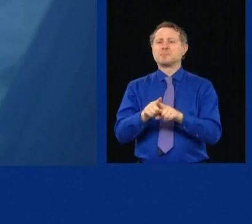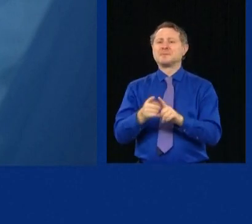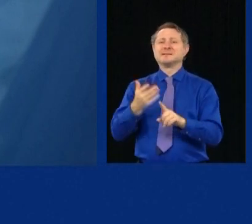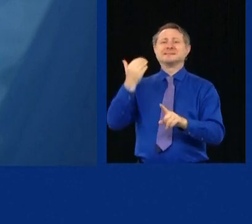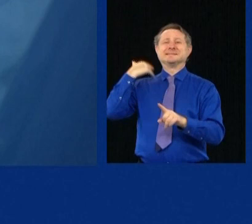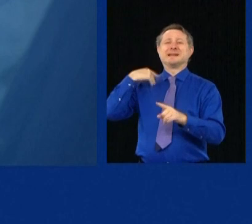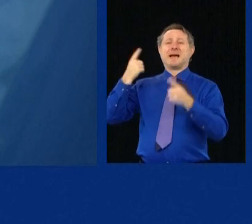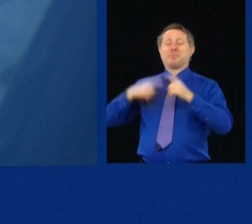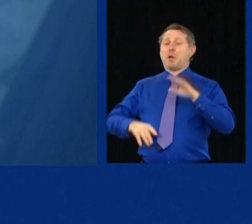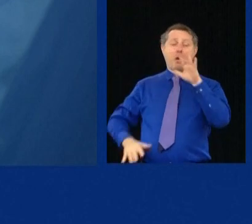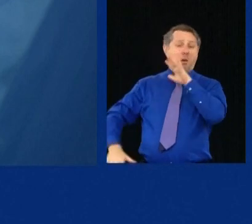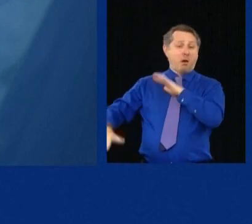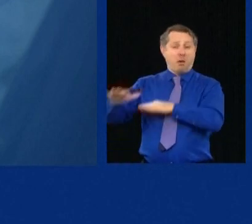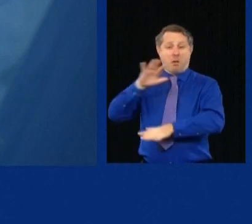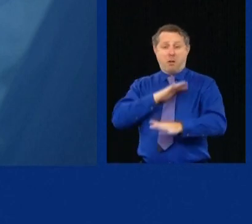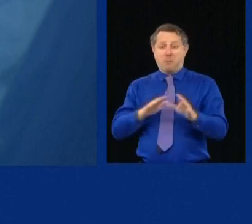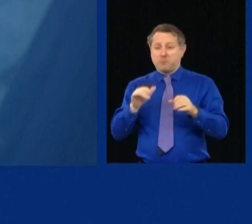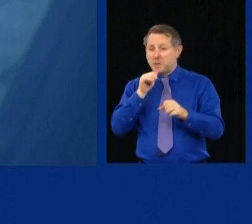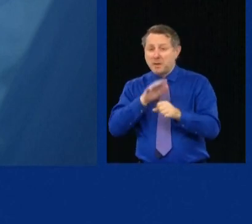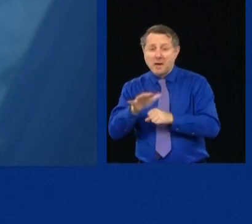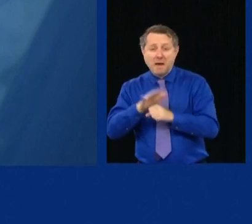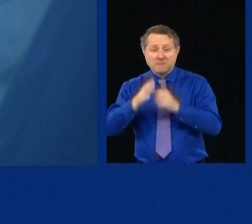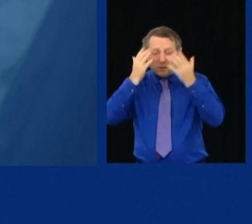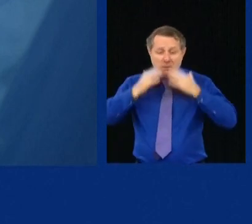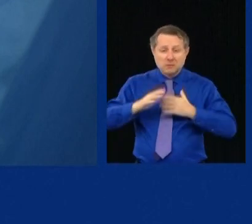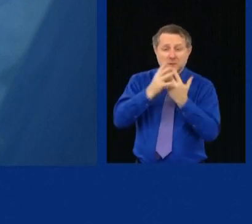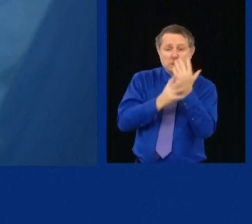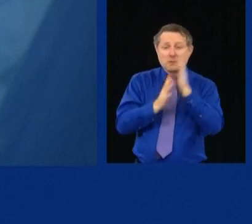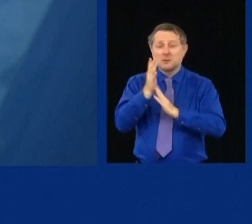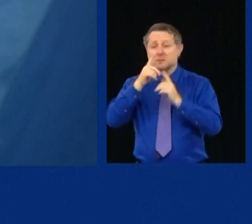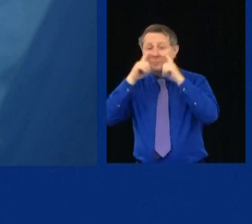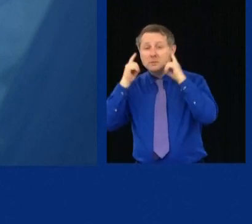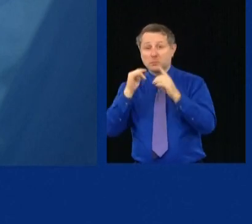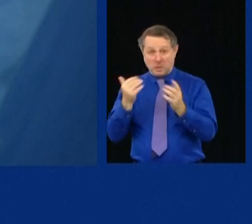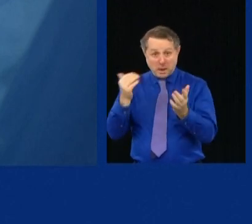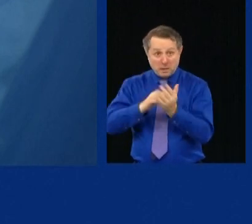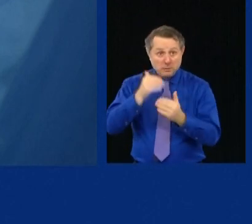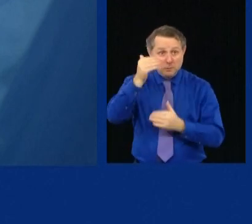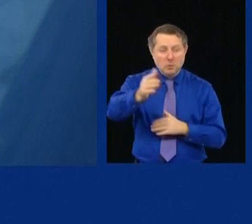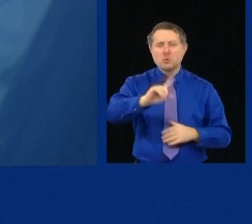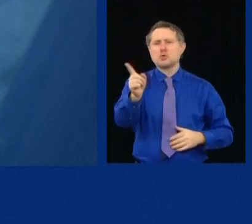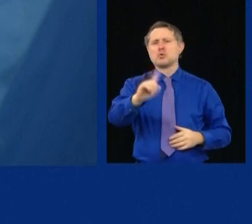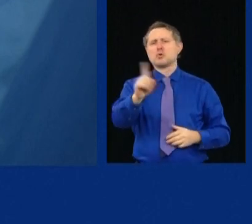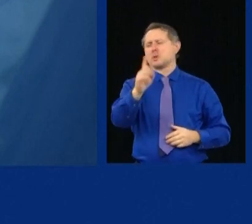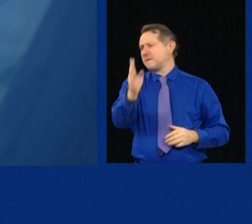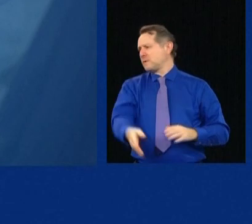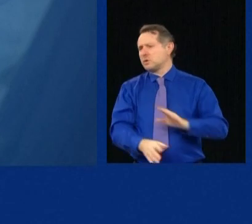IN THE POSITION WHERE WE DON'T HAVE MEDICAL EQUIPMENT, WHERE